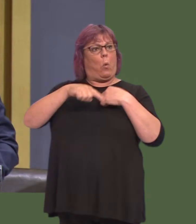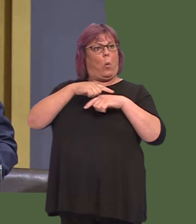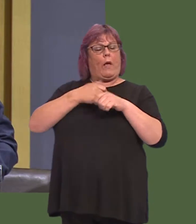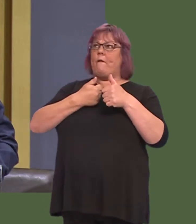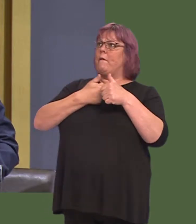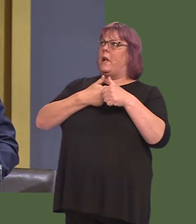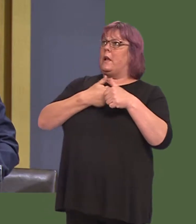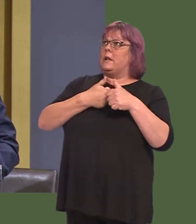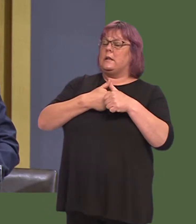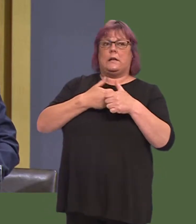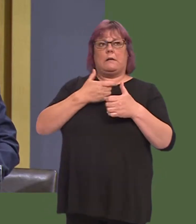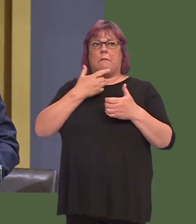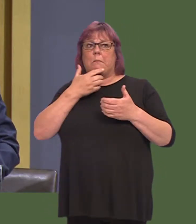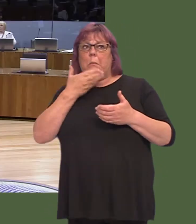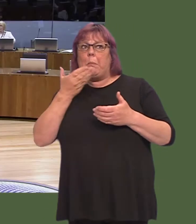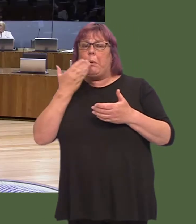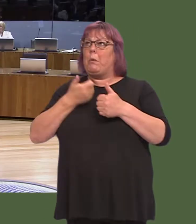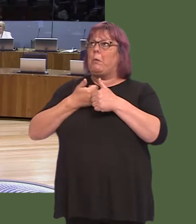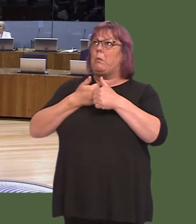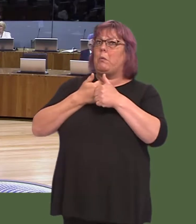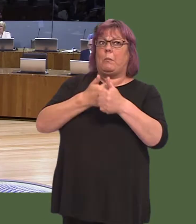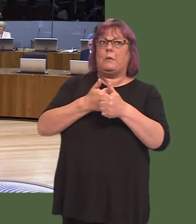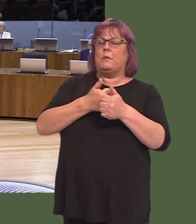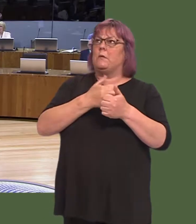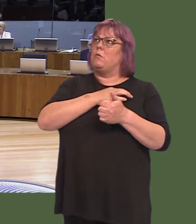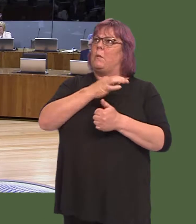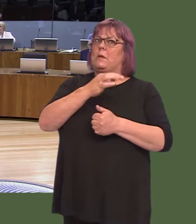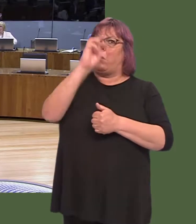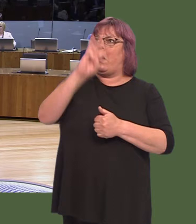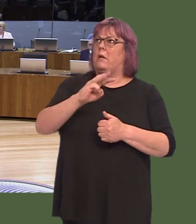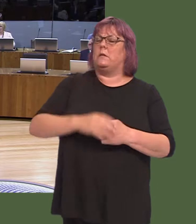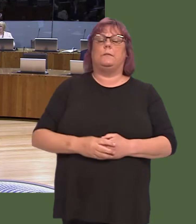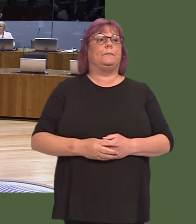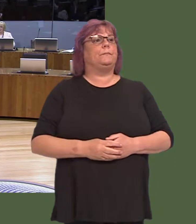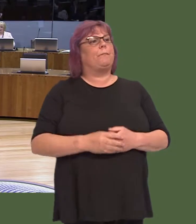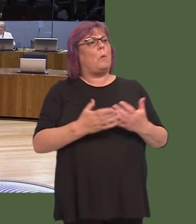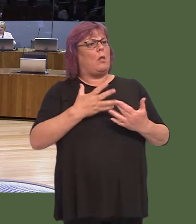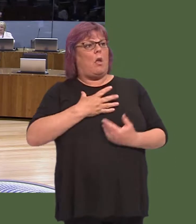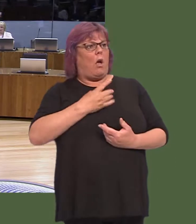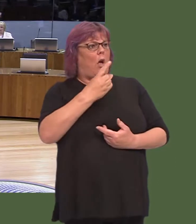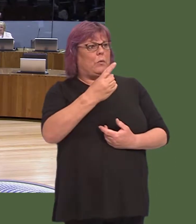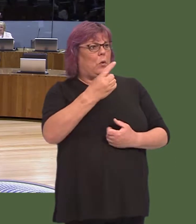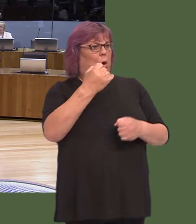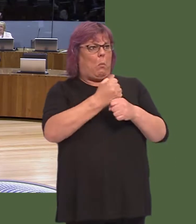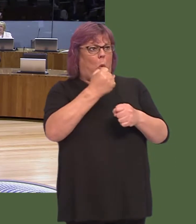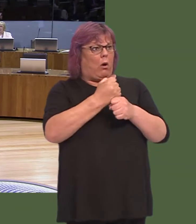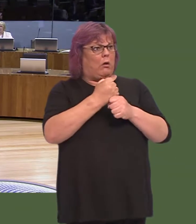continue to be so badly represented by England? Carwyn Jones AM: Well, ultimately, it's a matter for Cricket Wales and for Glamorgan Cricket Club, and not for the Government.